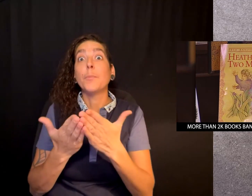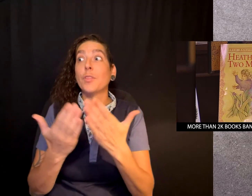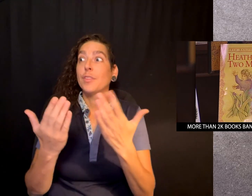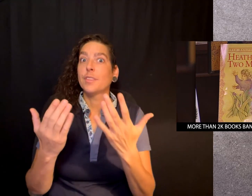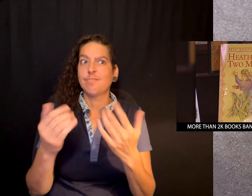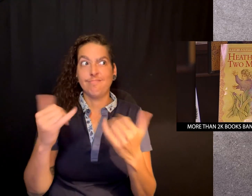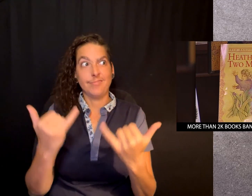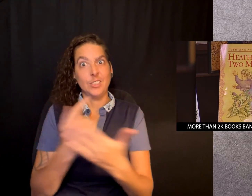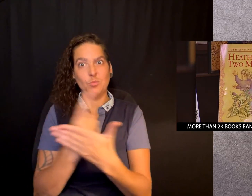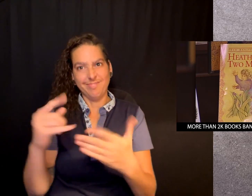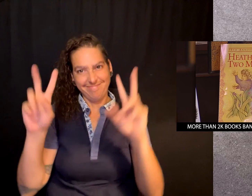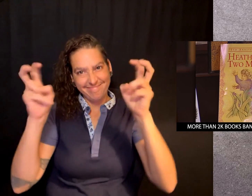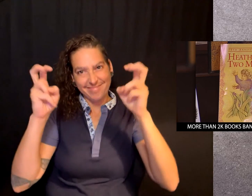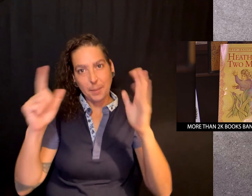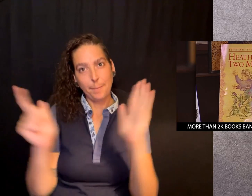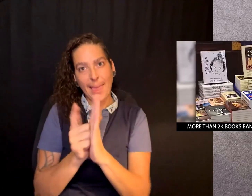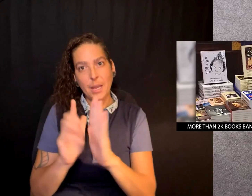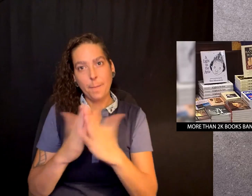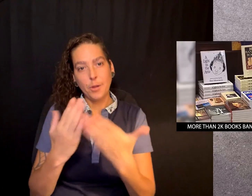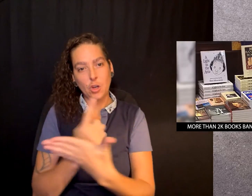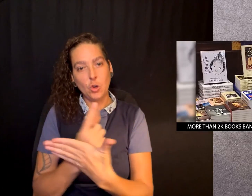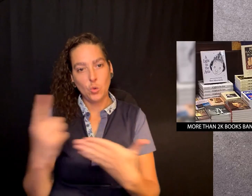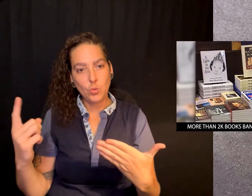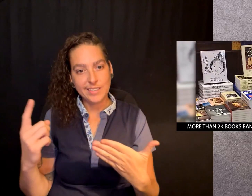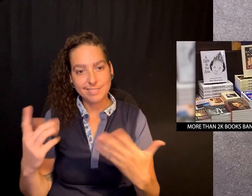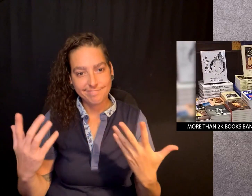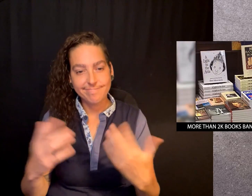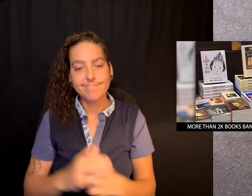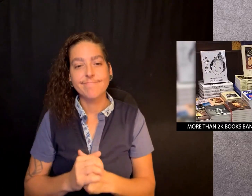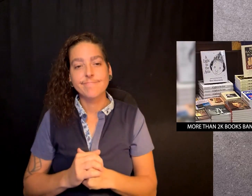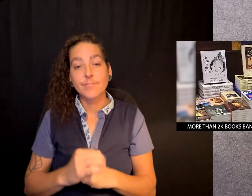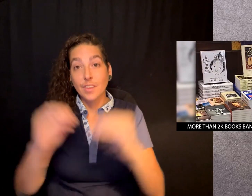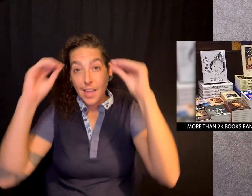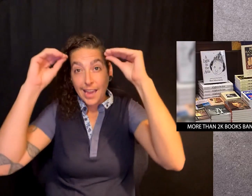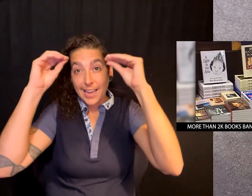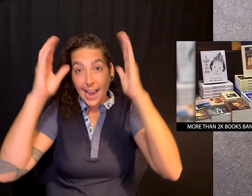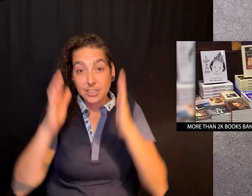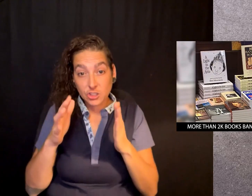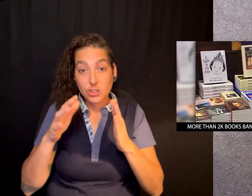by the way this week is banned books week educators and avid readers are encouraging